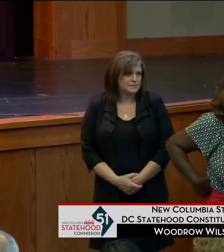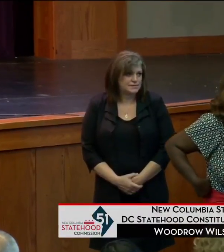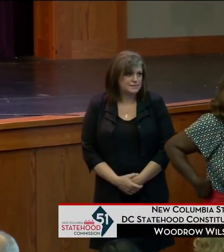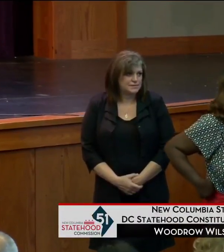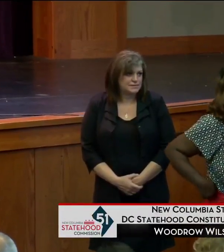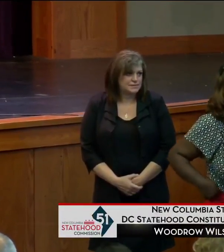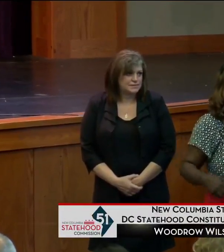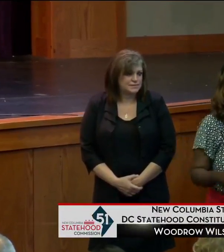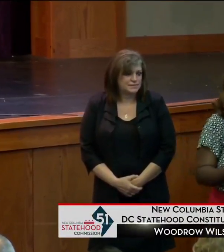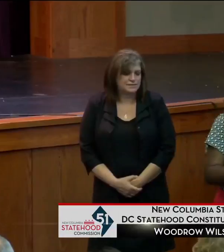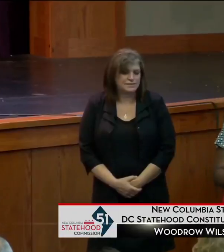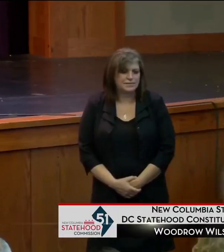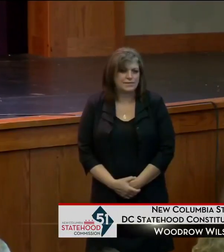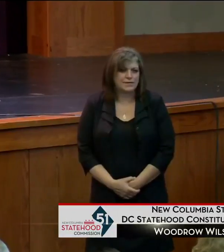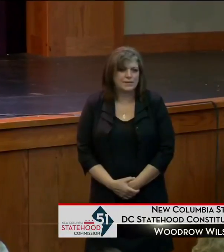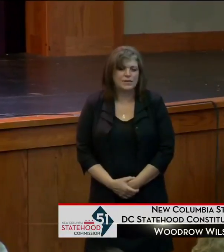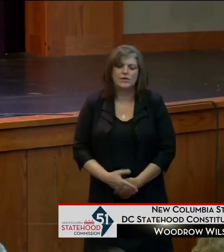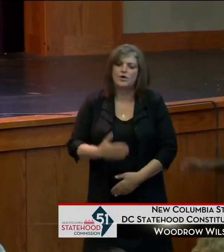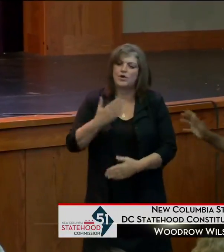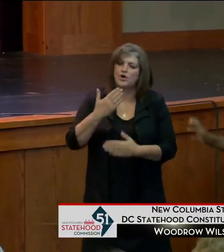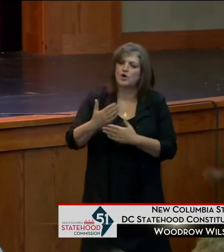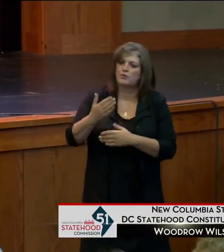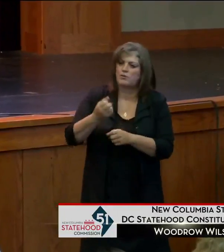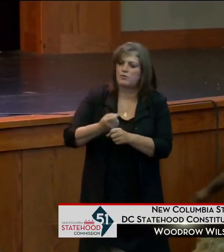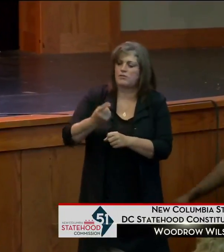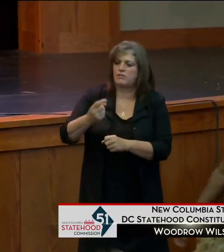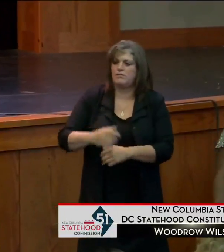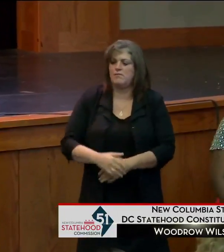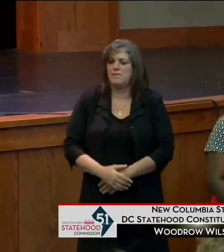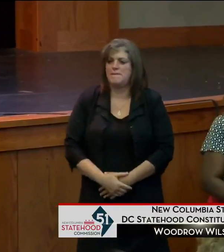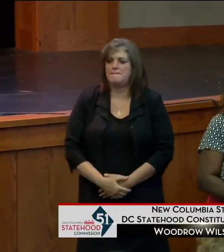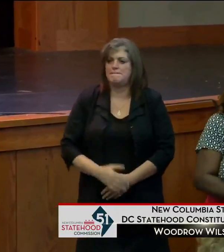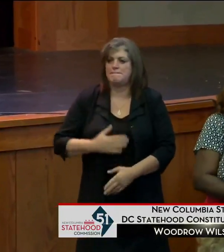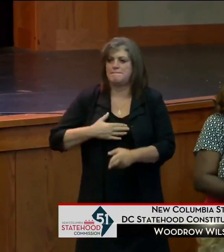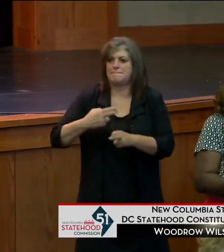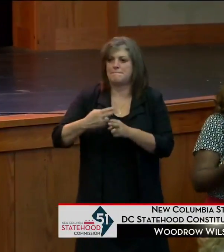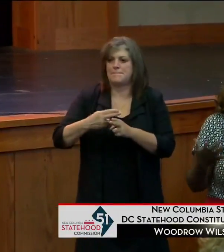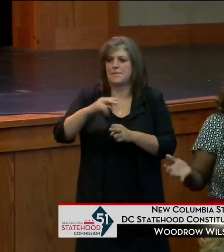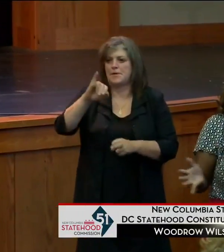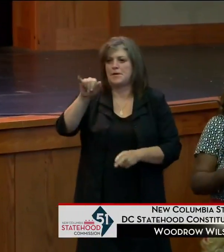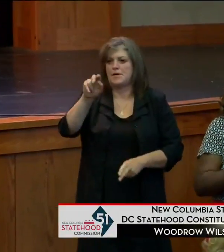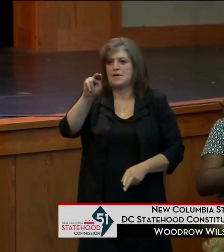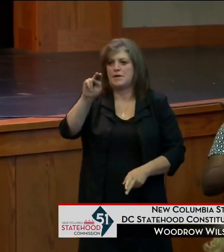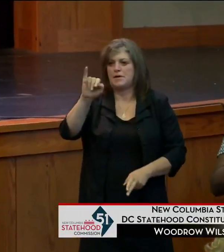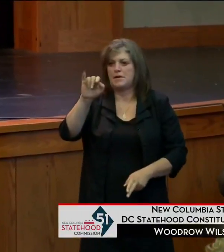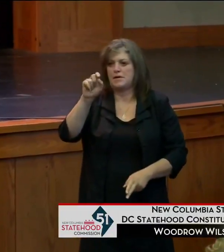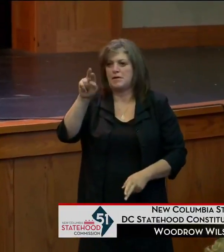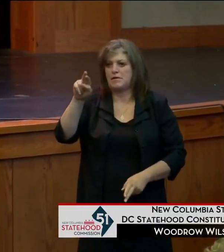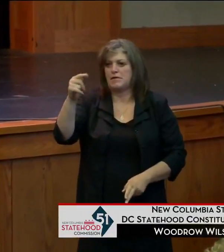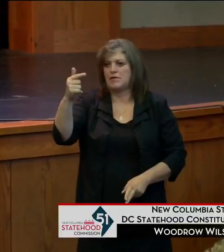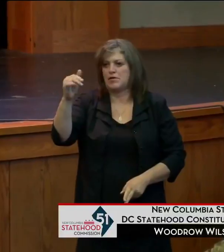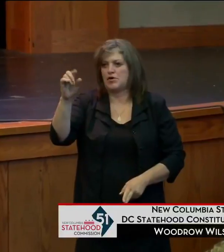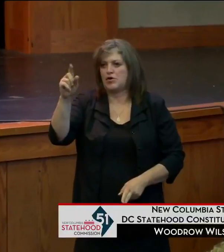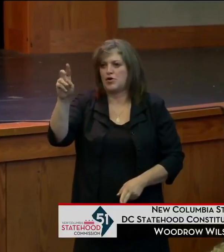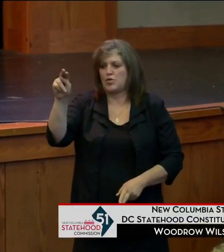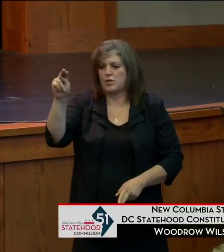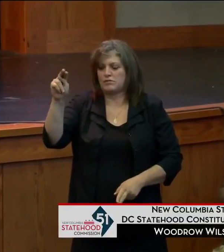GOOD MORNING, EVERYBODY. MY NAME IS JENNIFER GOODWIN. I'M A NATIVE WASHINGTONIAN.